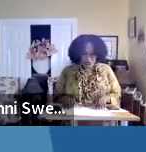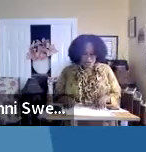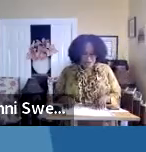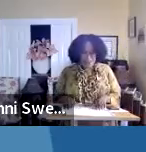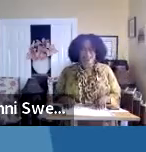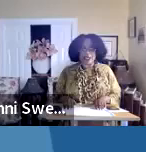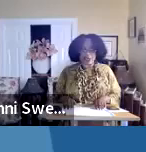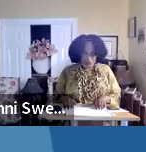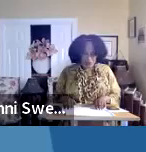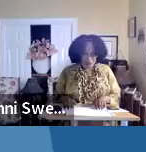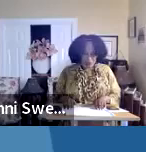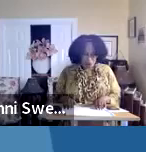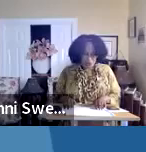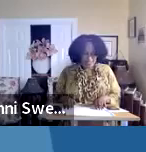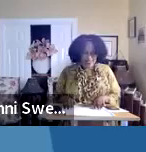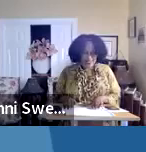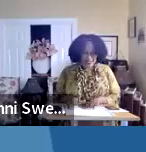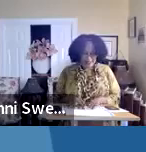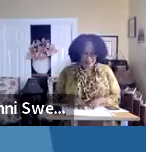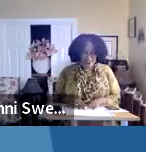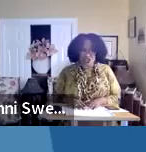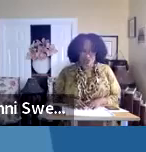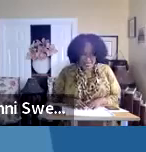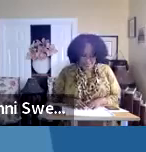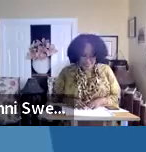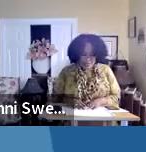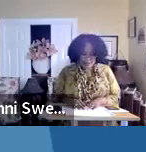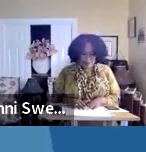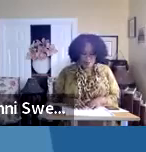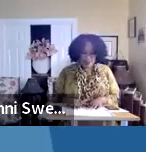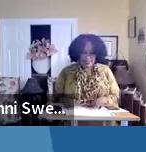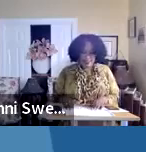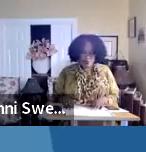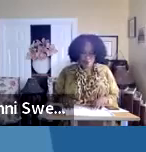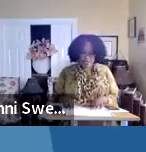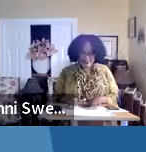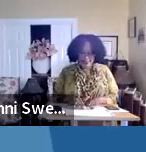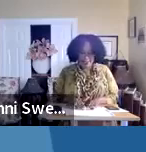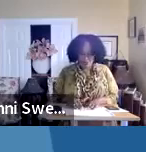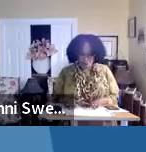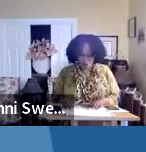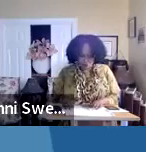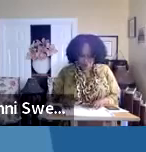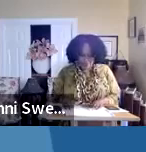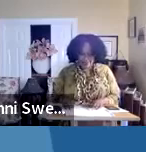disabilities. Then we'll conclude this